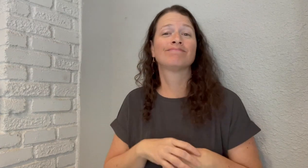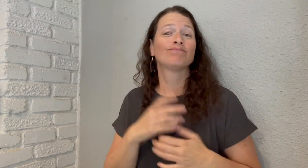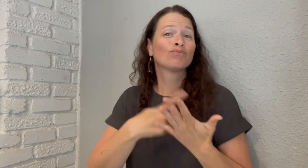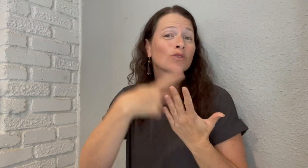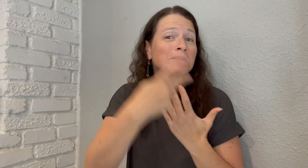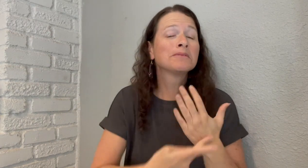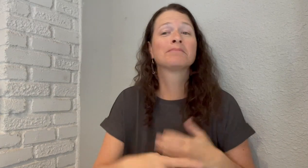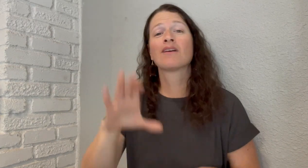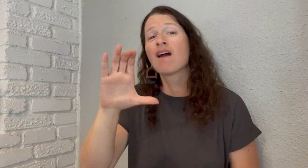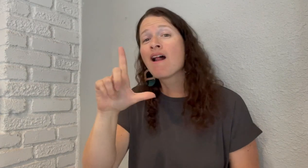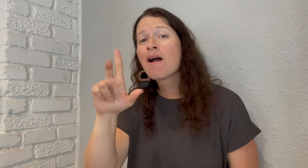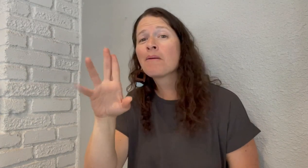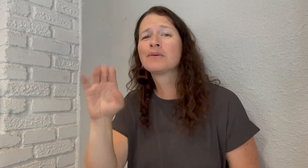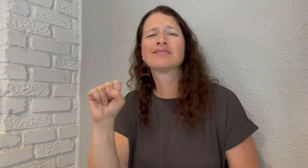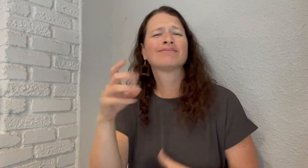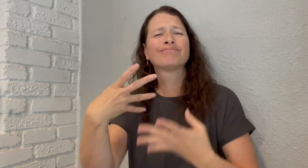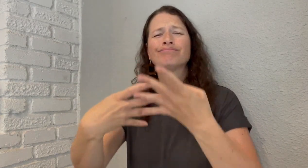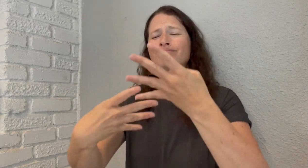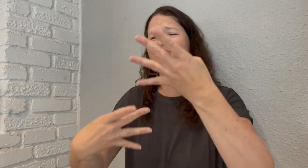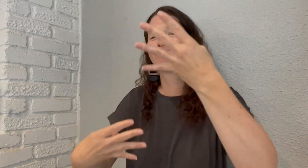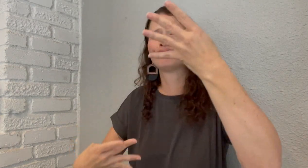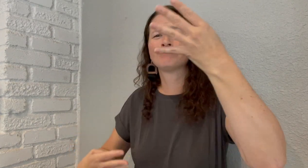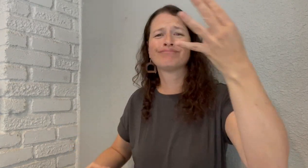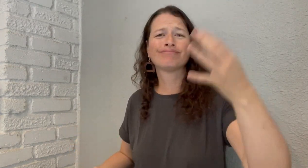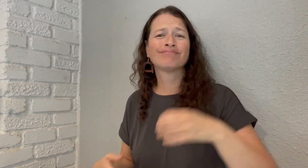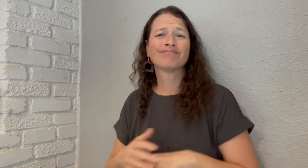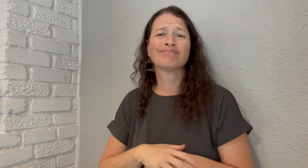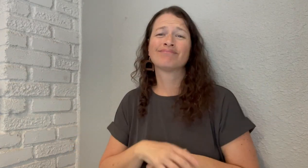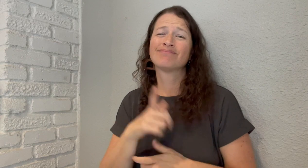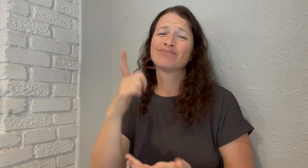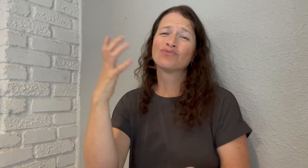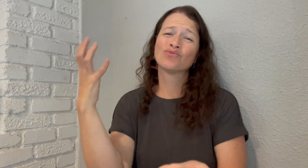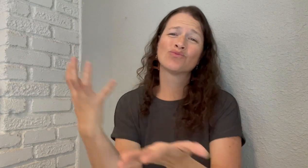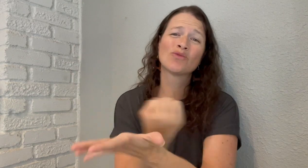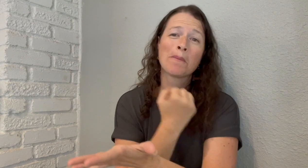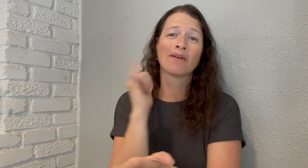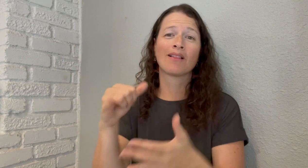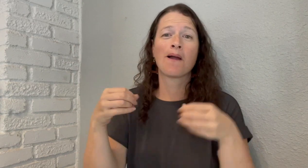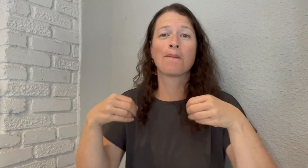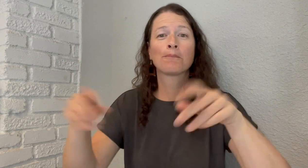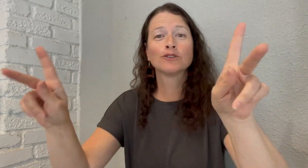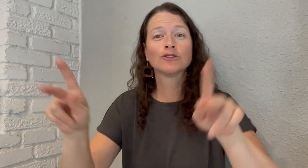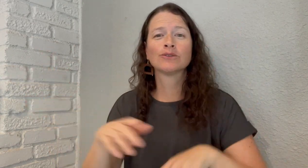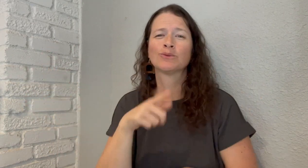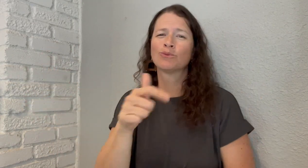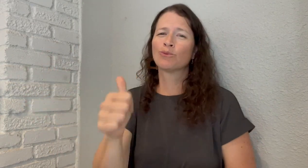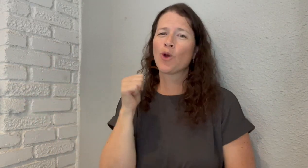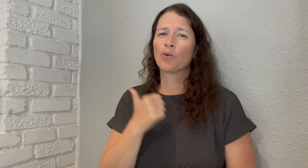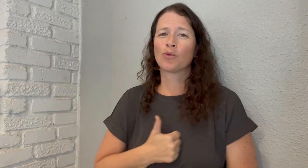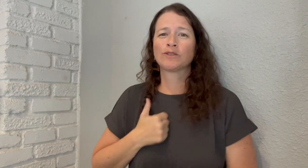activities and sports programs, clubs, you name it, we've got it. Take advantage of every opportunity.